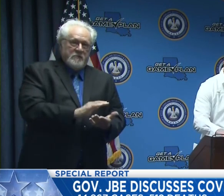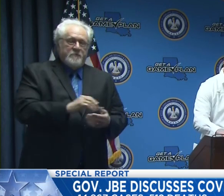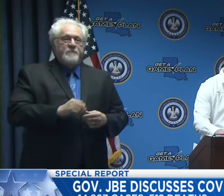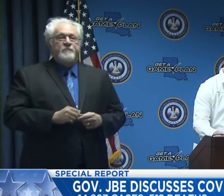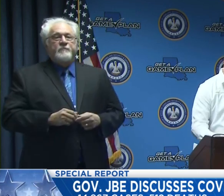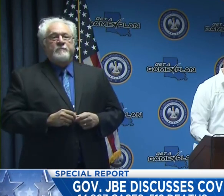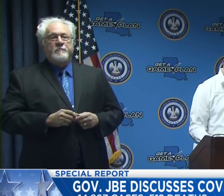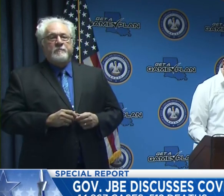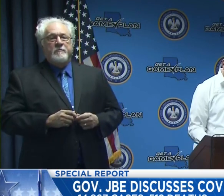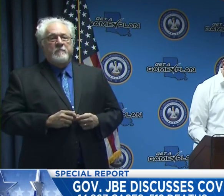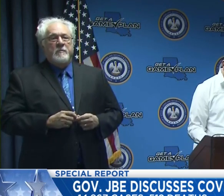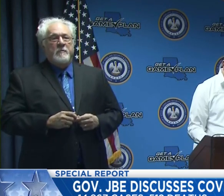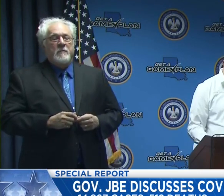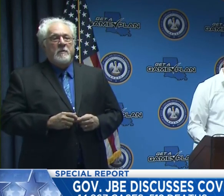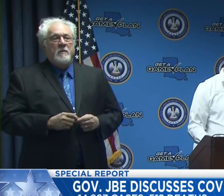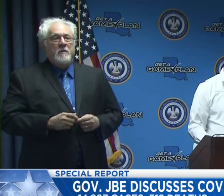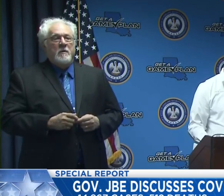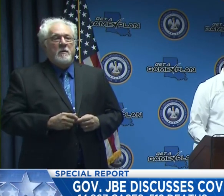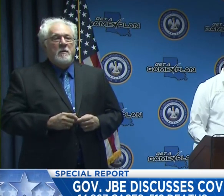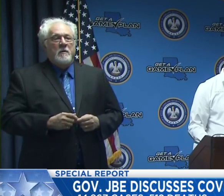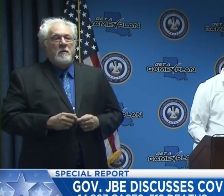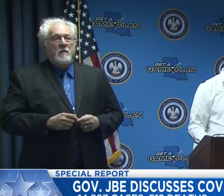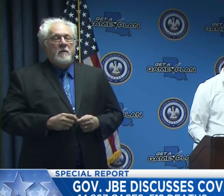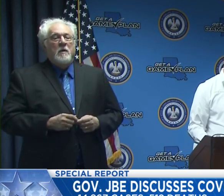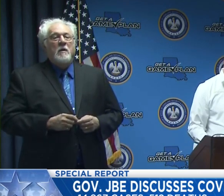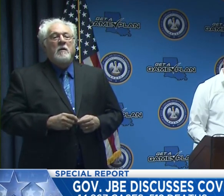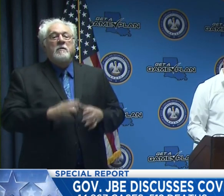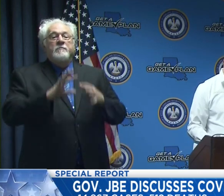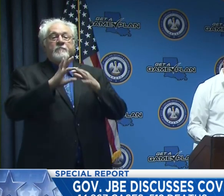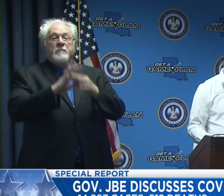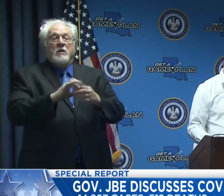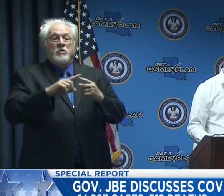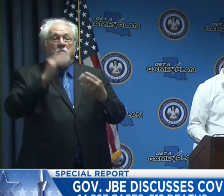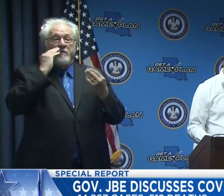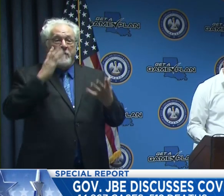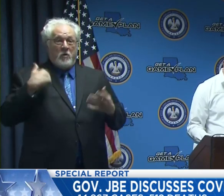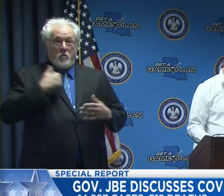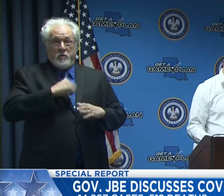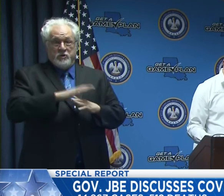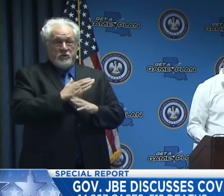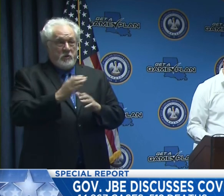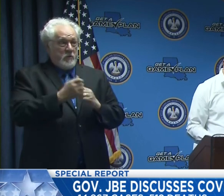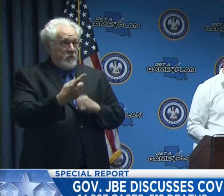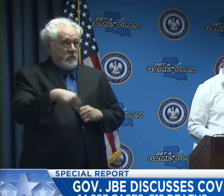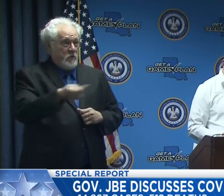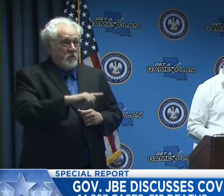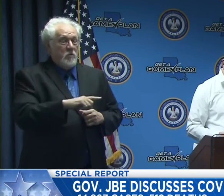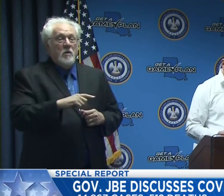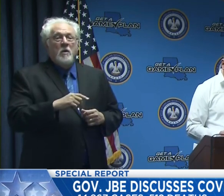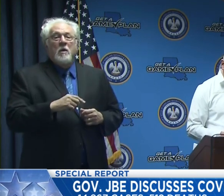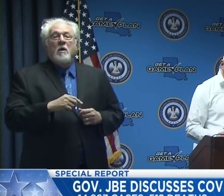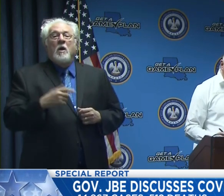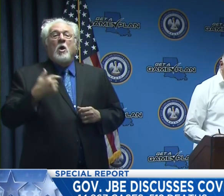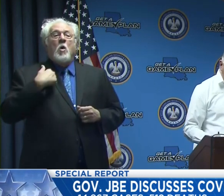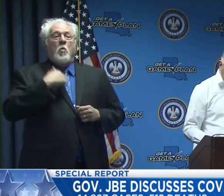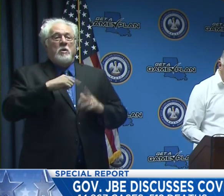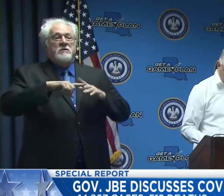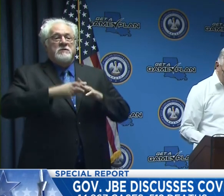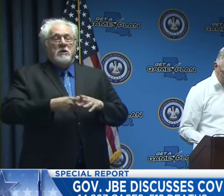NINE IT REINFORCES THE NEED TO DO WHAT WE ARE DOING AND STOOD THEM WORTH -- BETTER, TO HAVE MORE COMPLIANCE, NOT LESS.